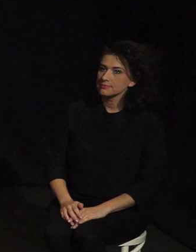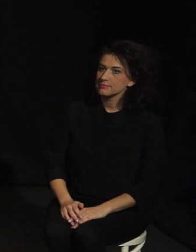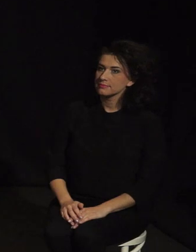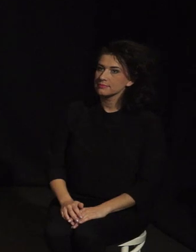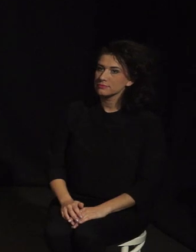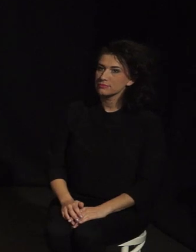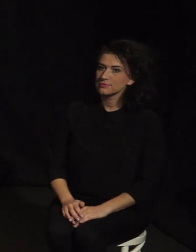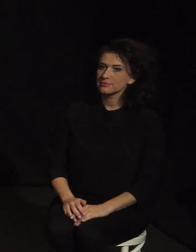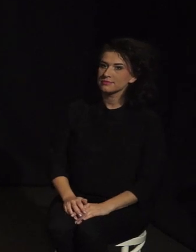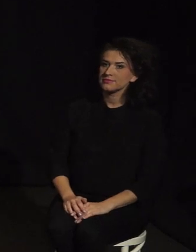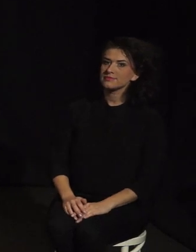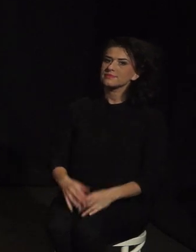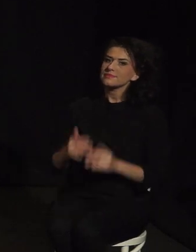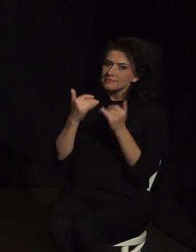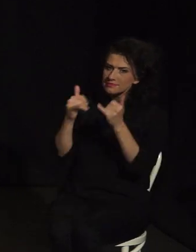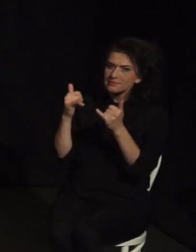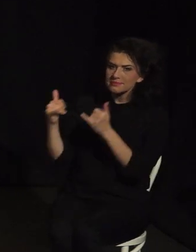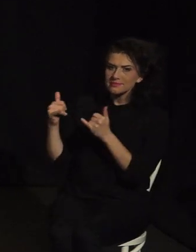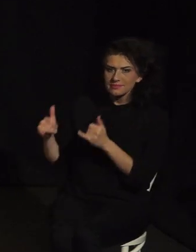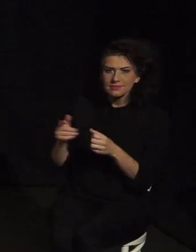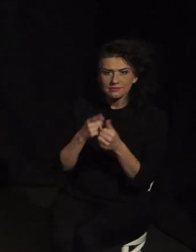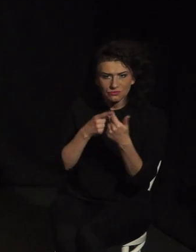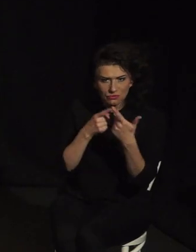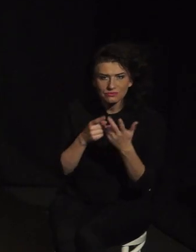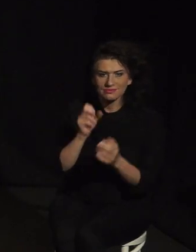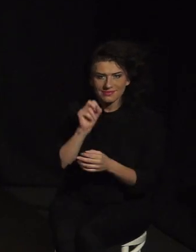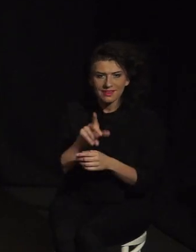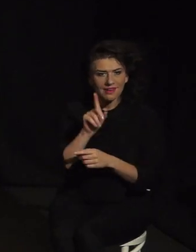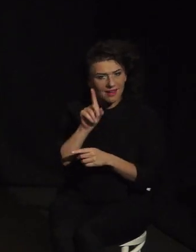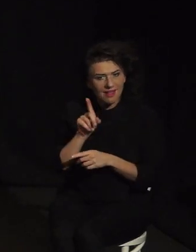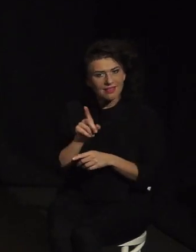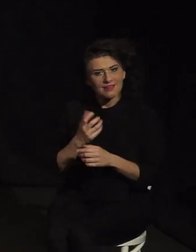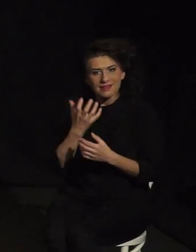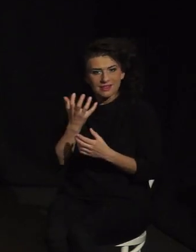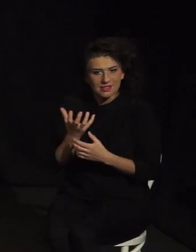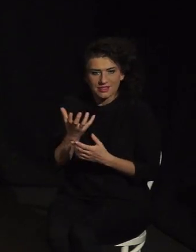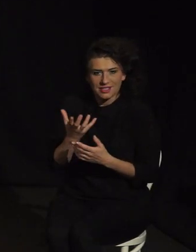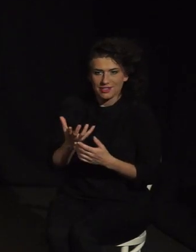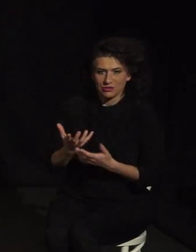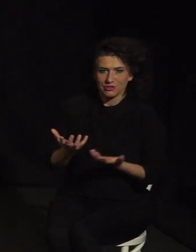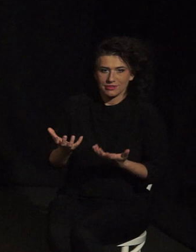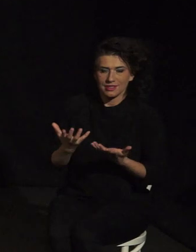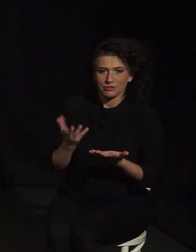You play other things in the meantime, but you want to show people around it,